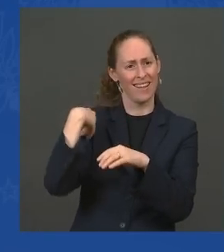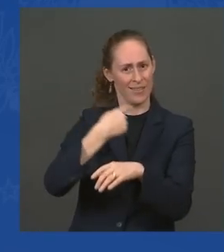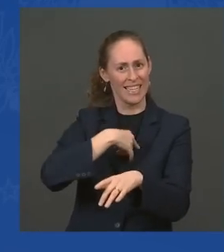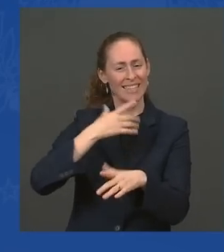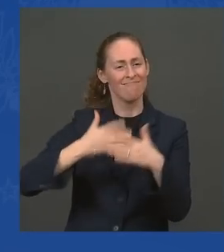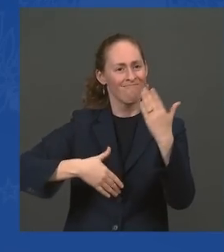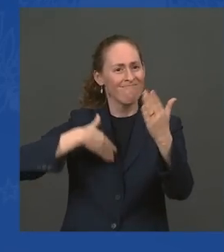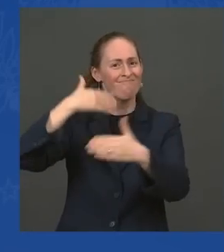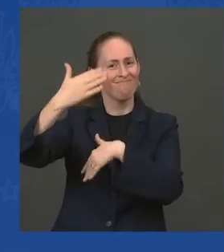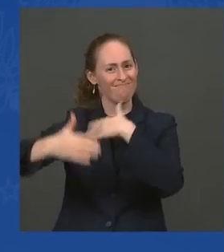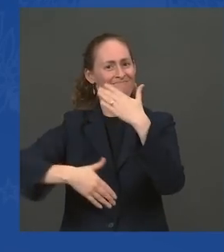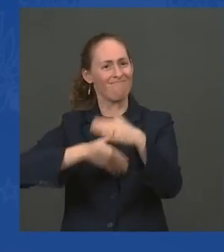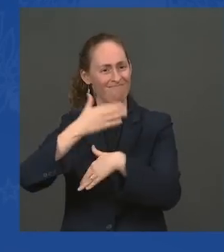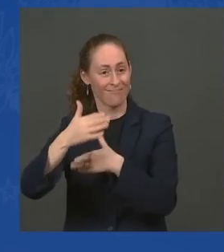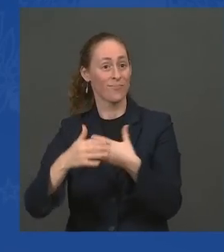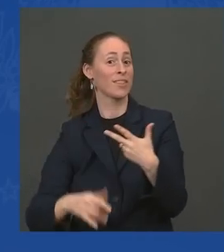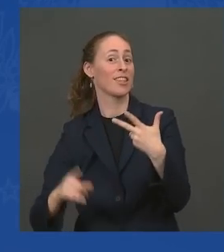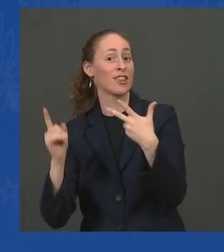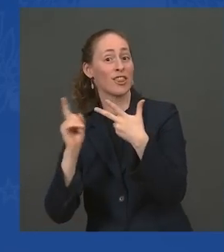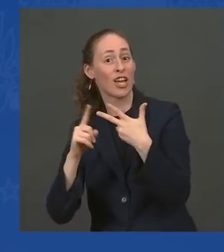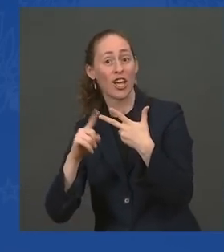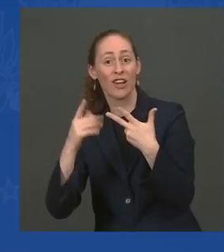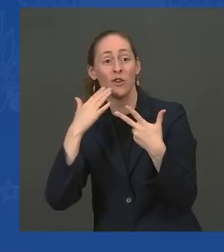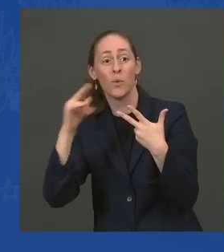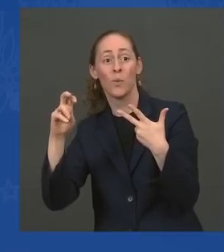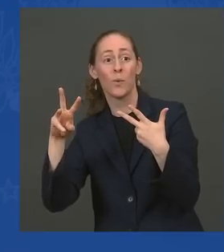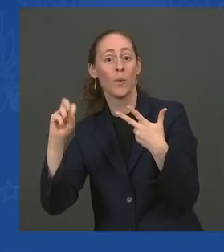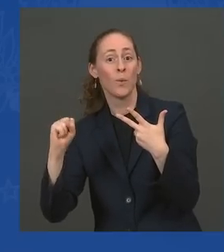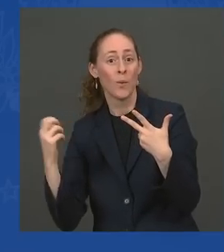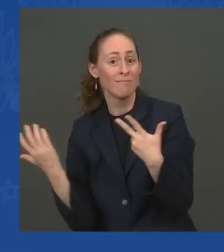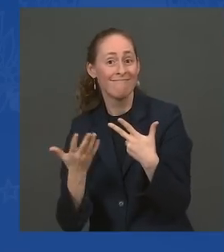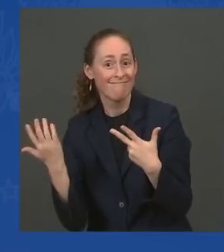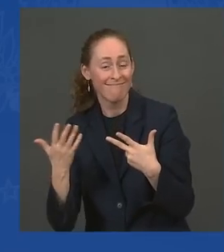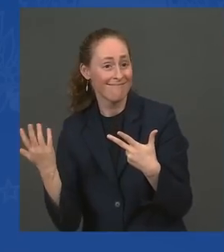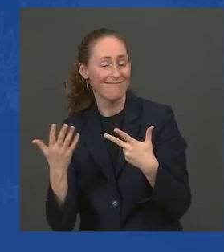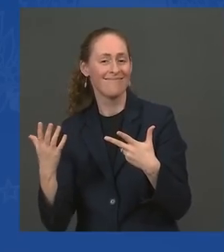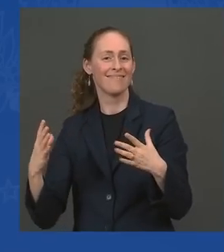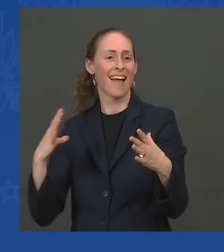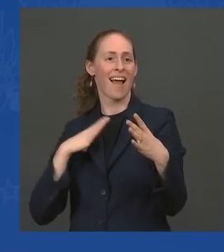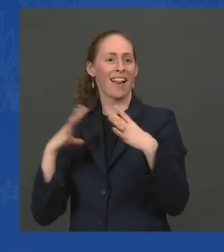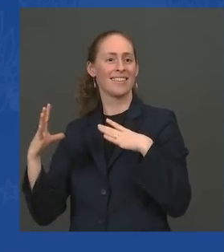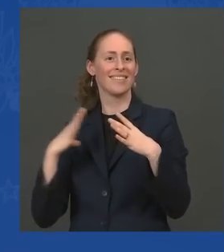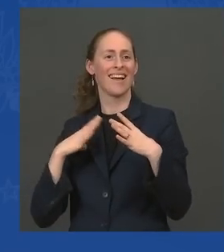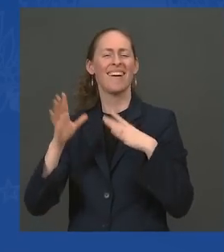Thirdly, with holidays coming -- but, by the way -- all, sit down, man, if you have you a seat.